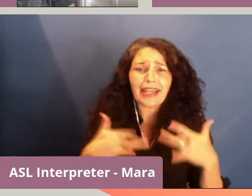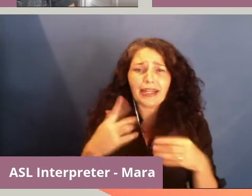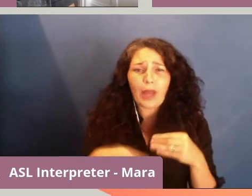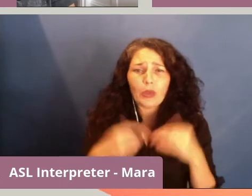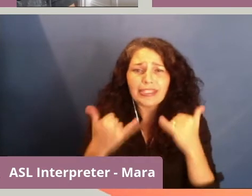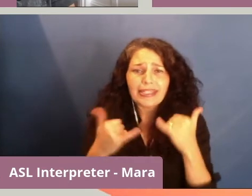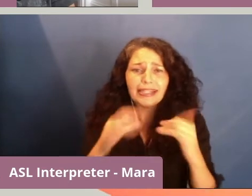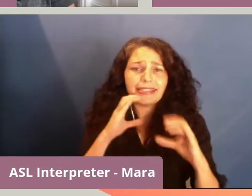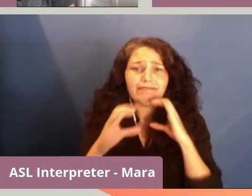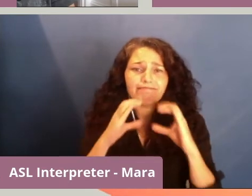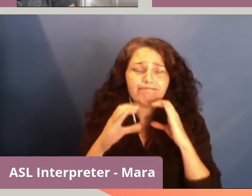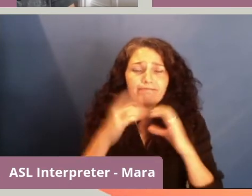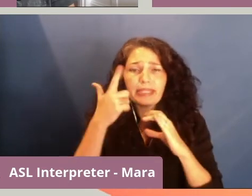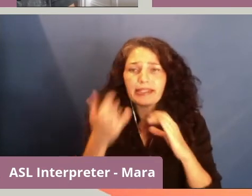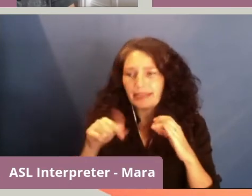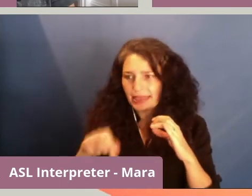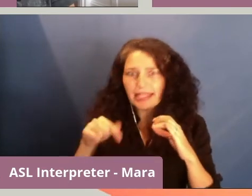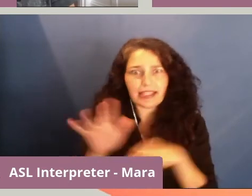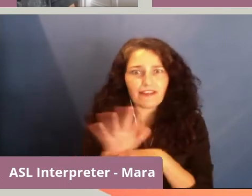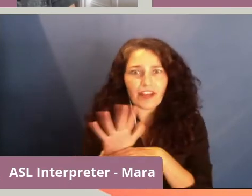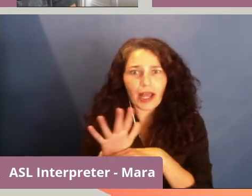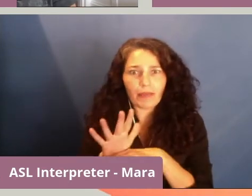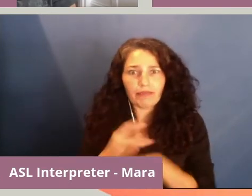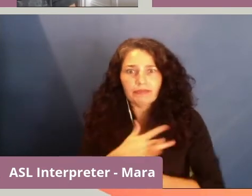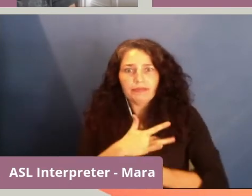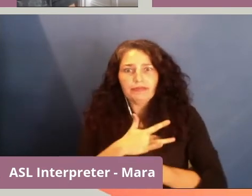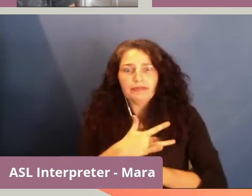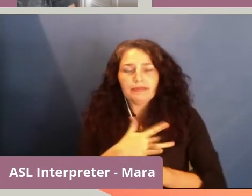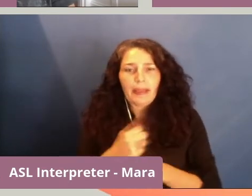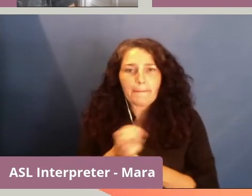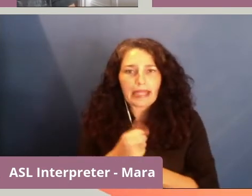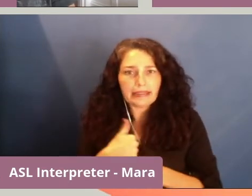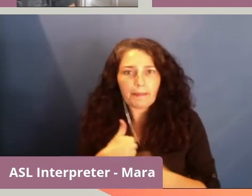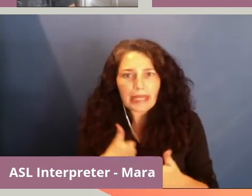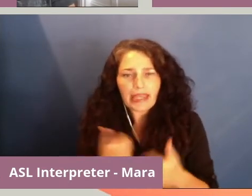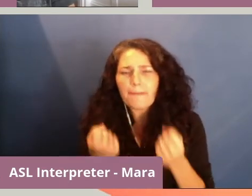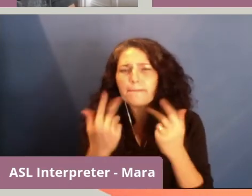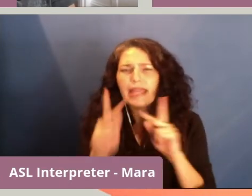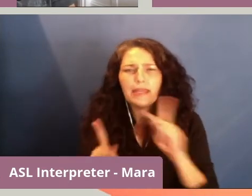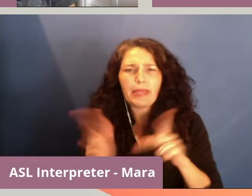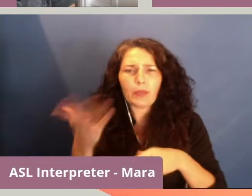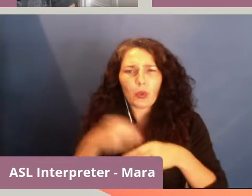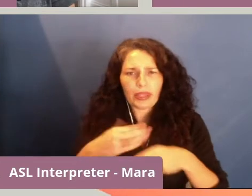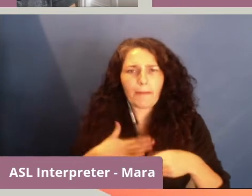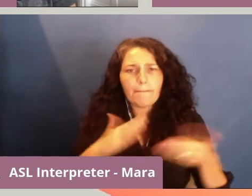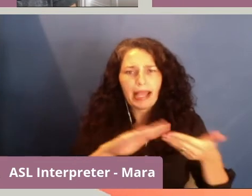because of how much this film meant to me, and so many people in my communities.